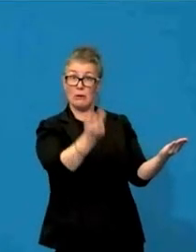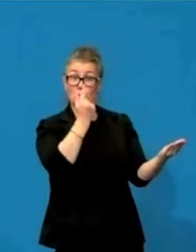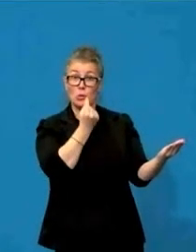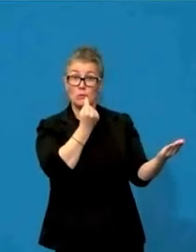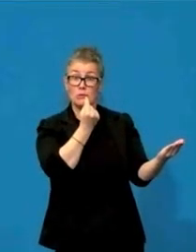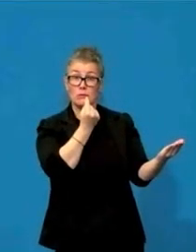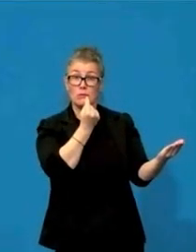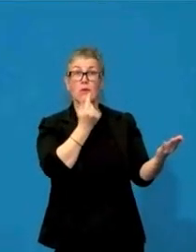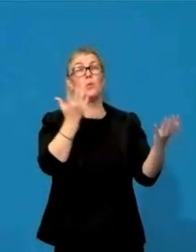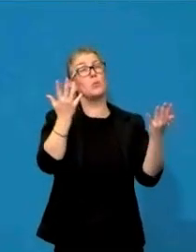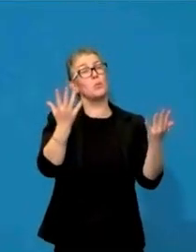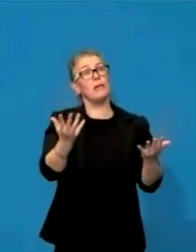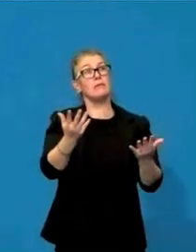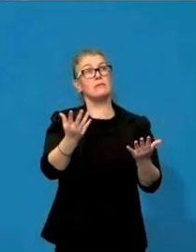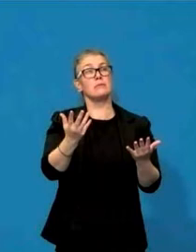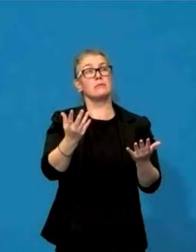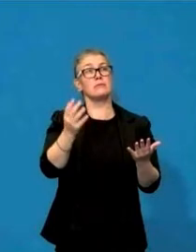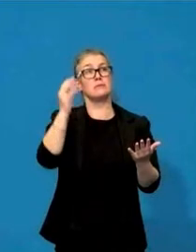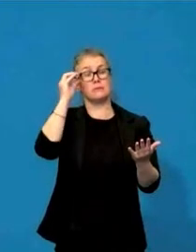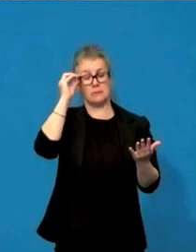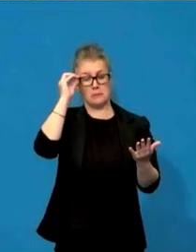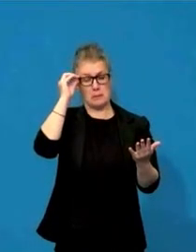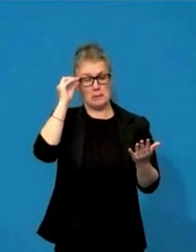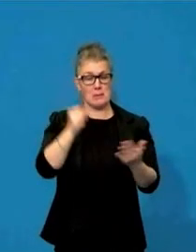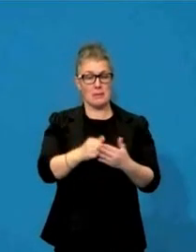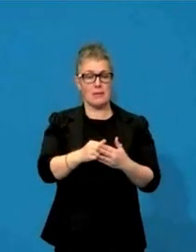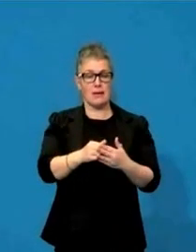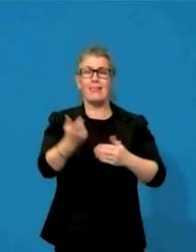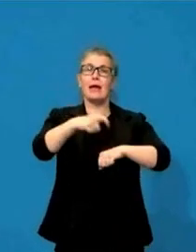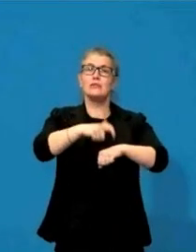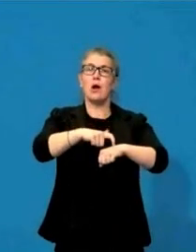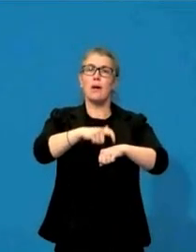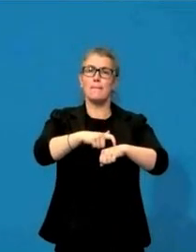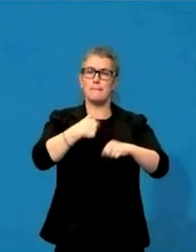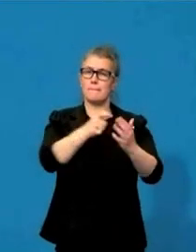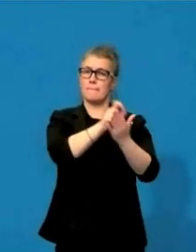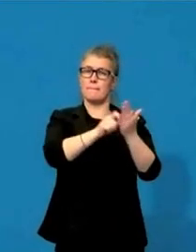Well, at the time that I've provided my statement, there was a vacant -